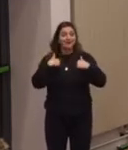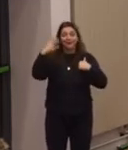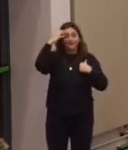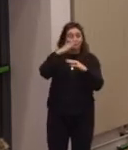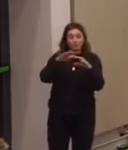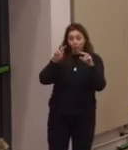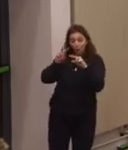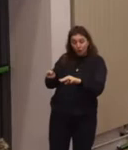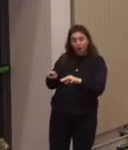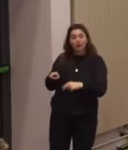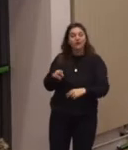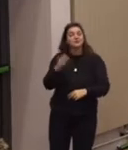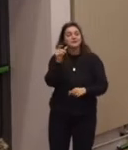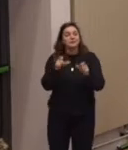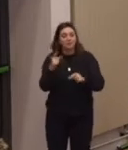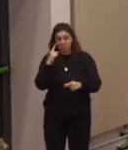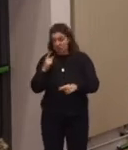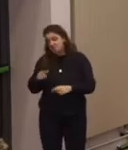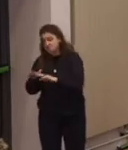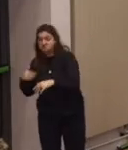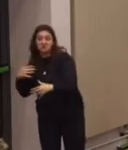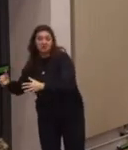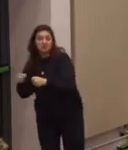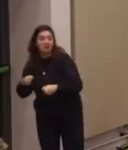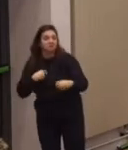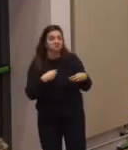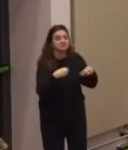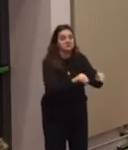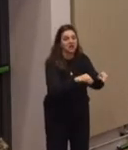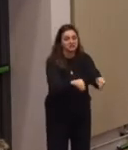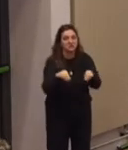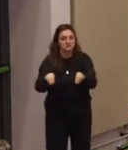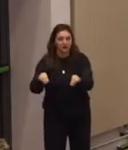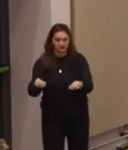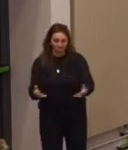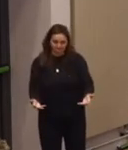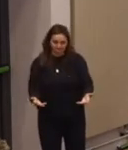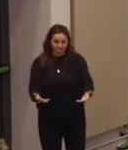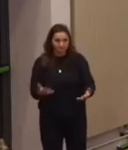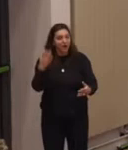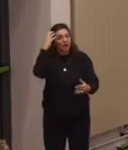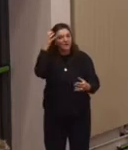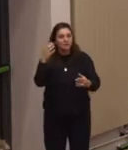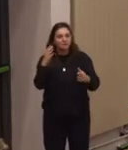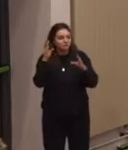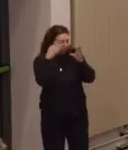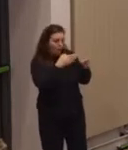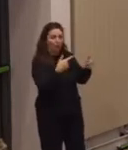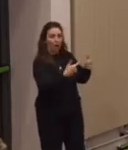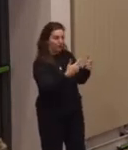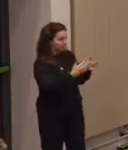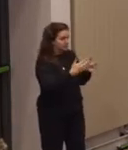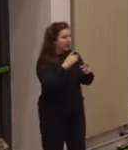where they're crossing borders in an emergency. Now I wanted to speak briefly about access